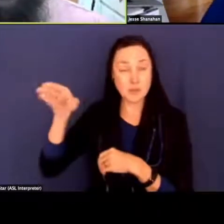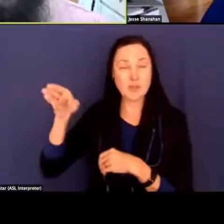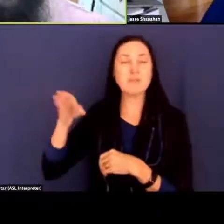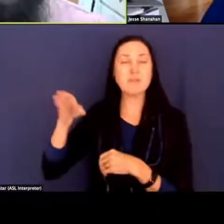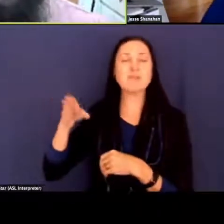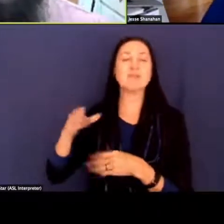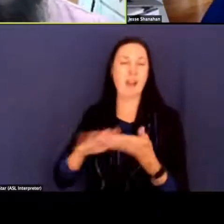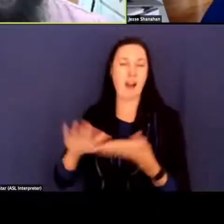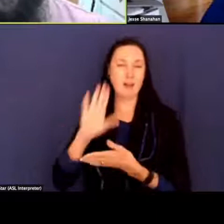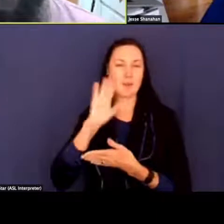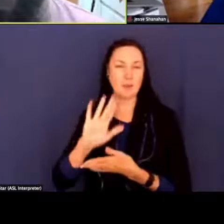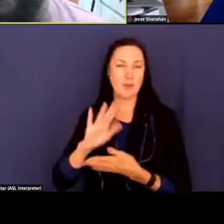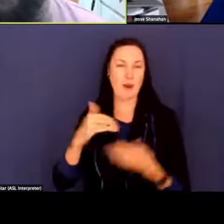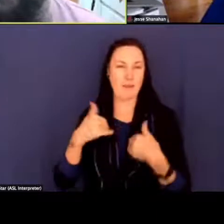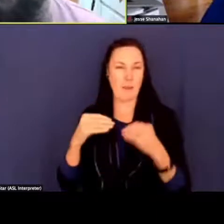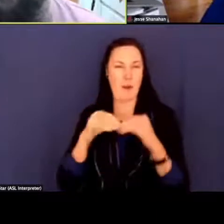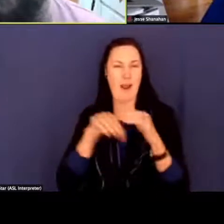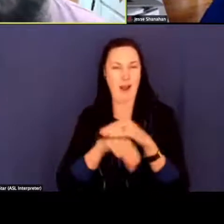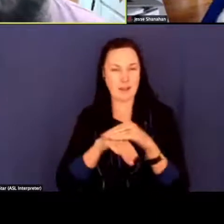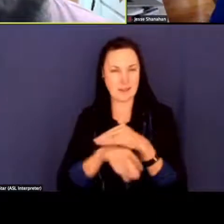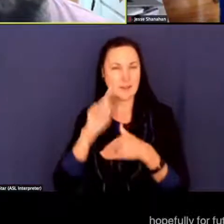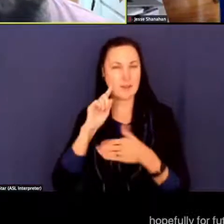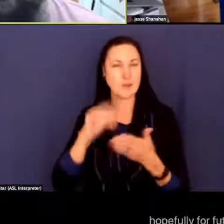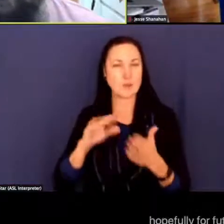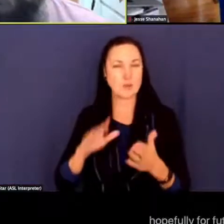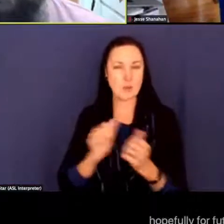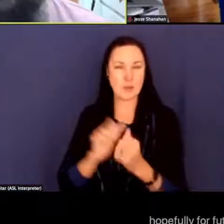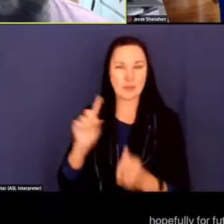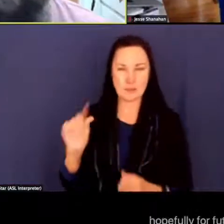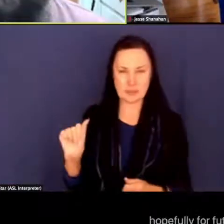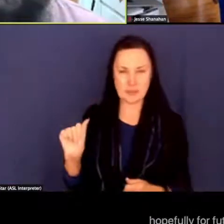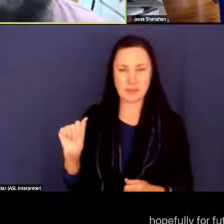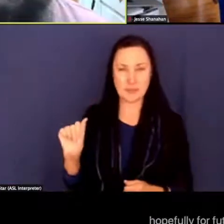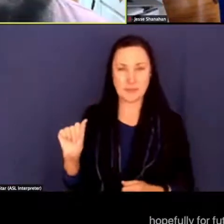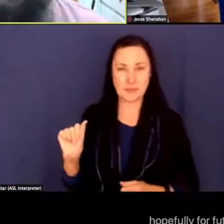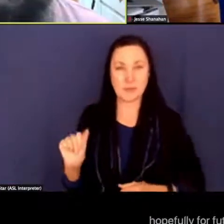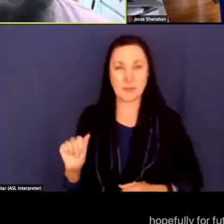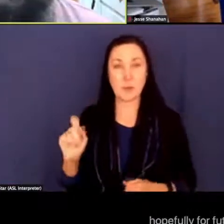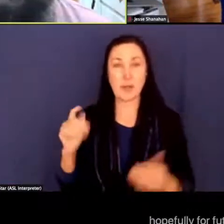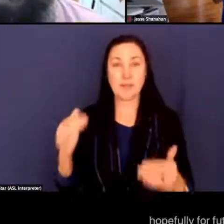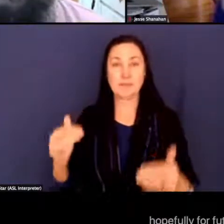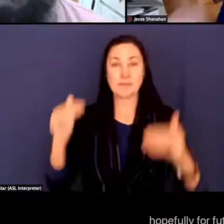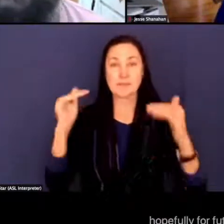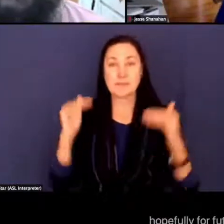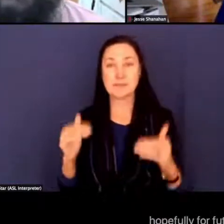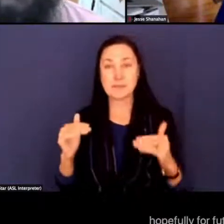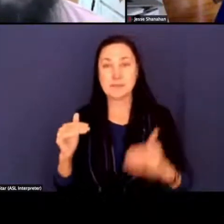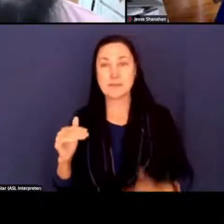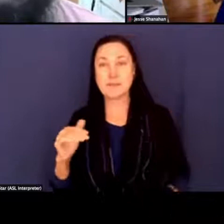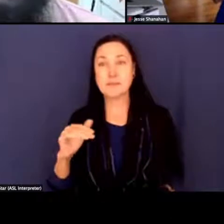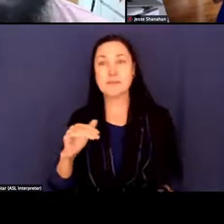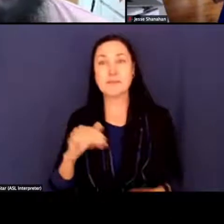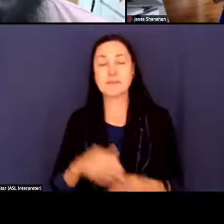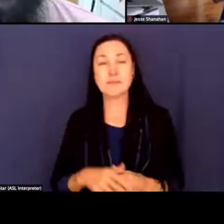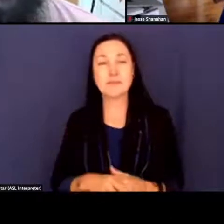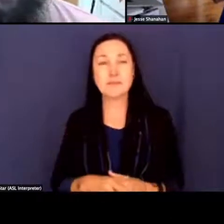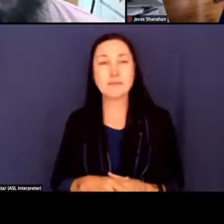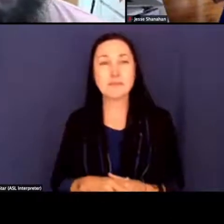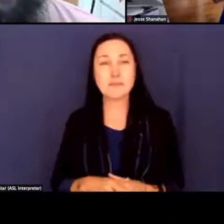Hoby Wedler Yes thanks Adam and I want to start out by saying